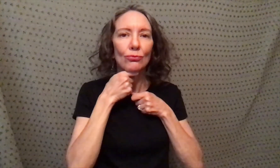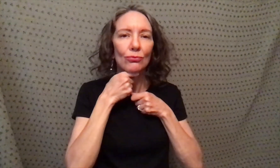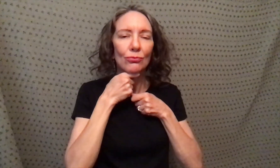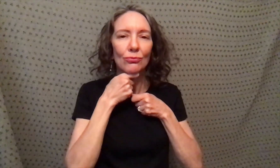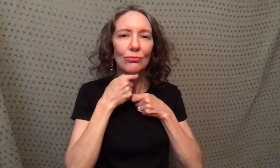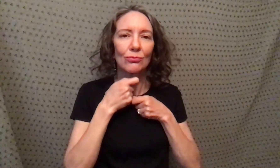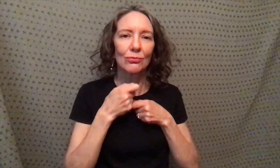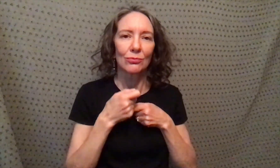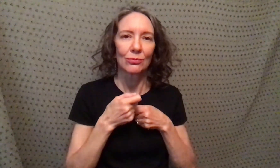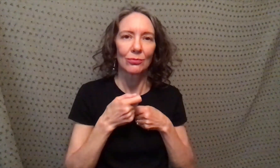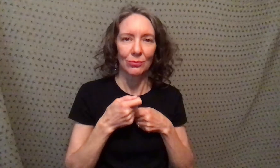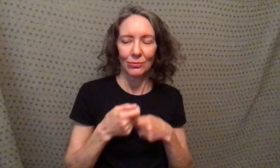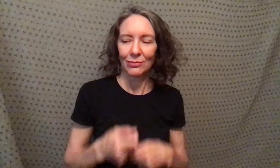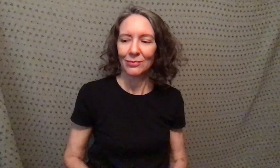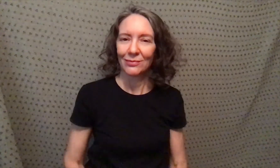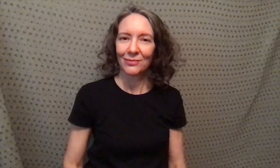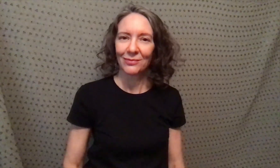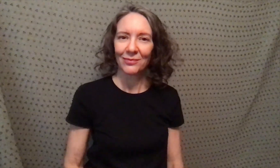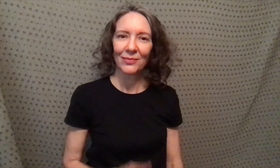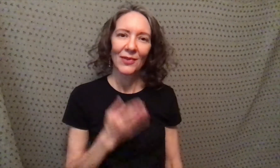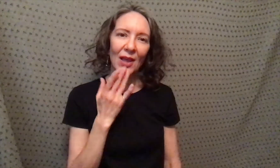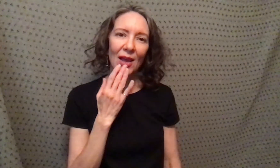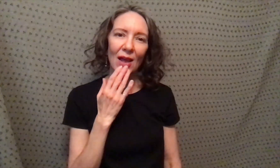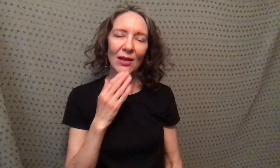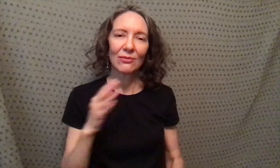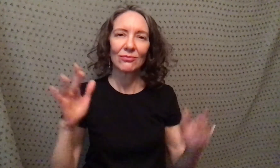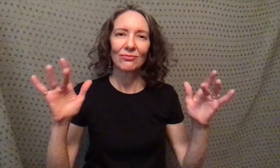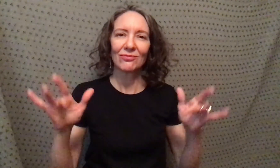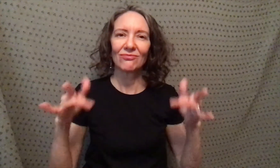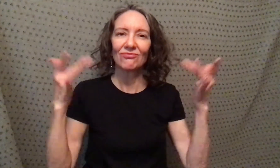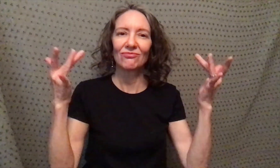it has strings that tie beneath your chin...